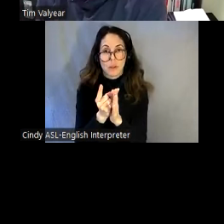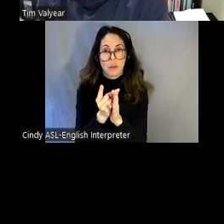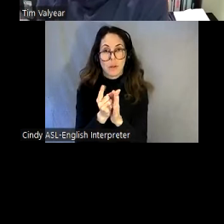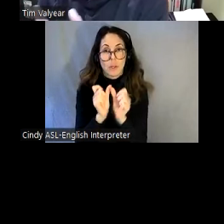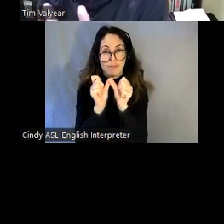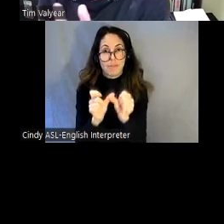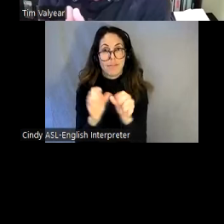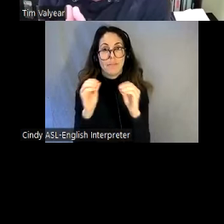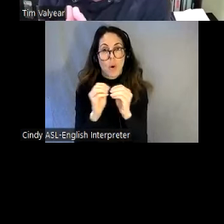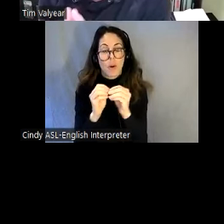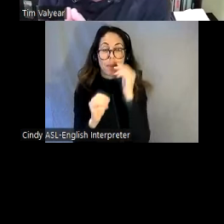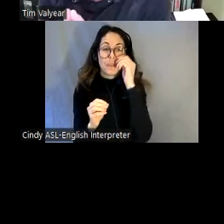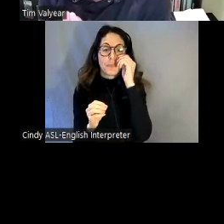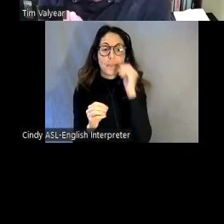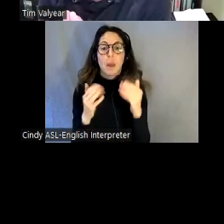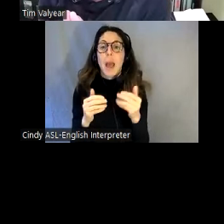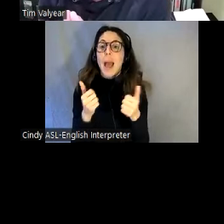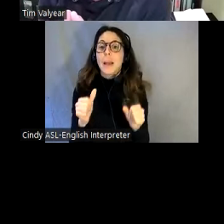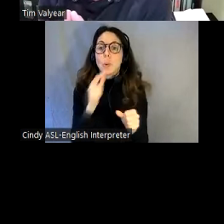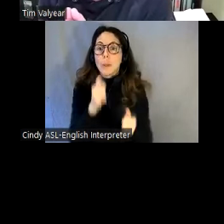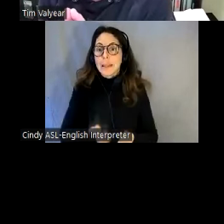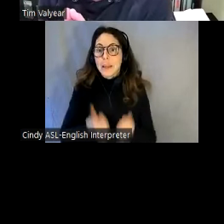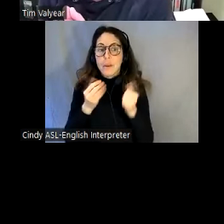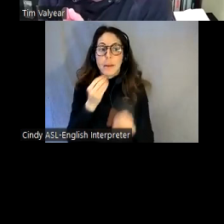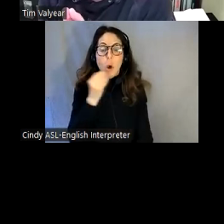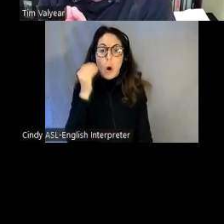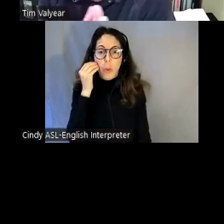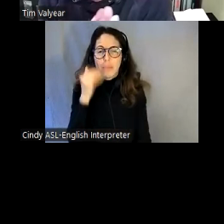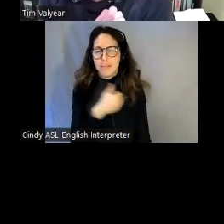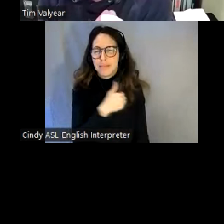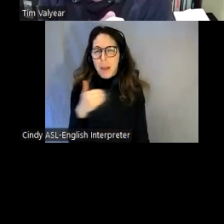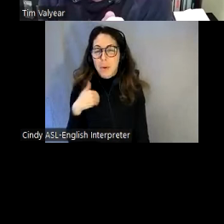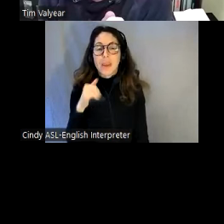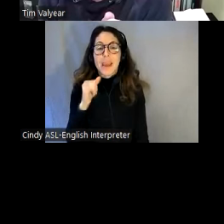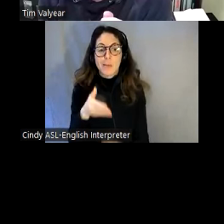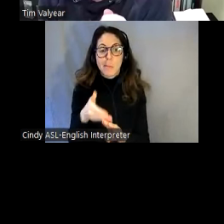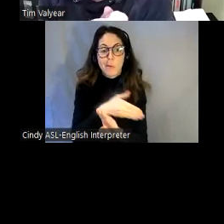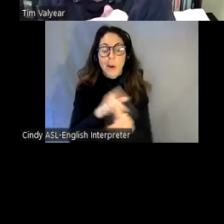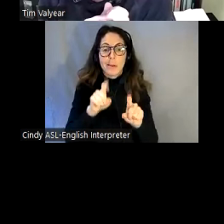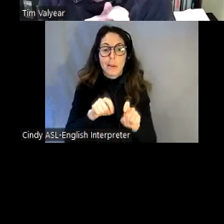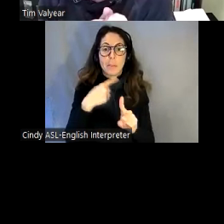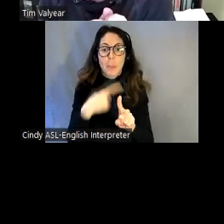symptoms, except GI symptoms. That's 48 hours. You need to be clear of those for 48 hours . All of your household